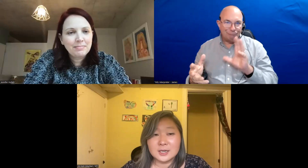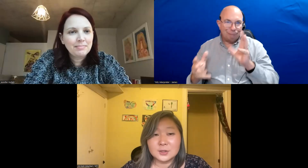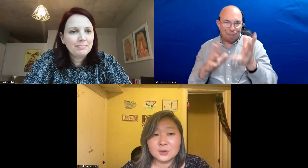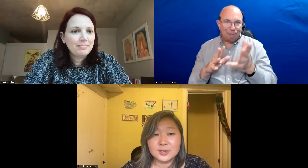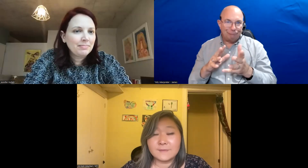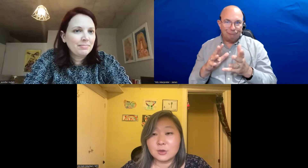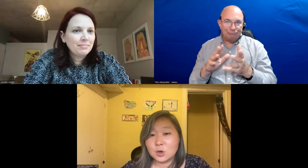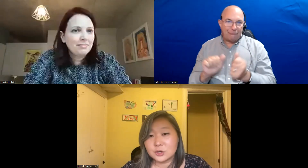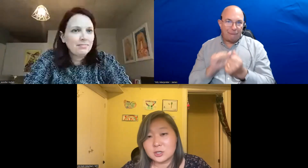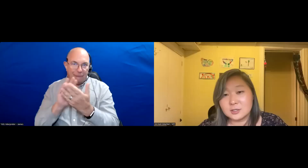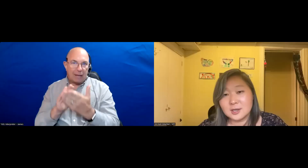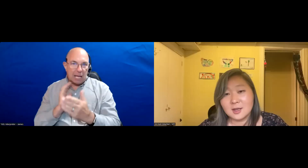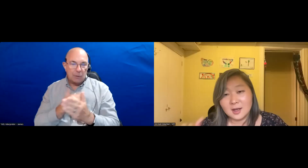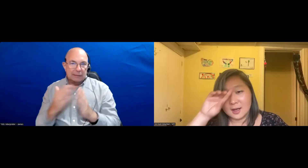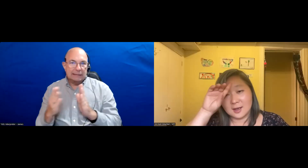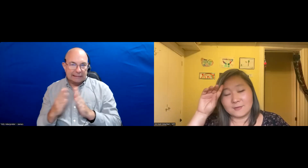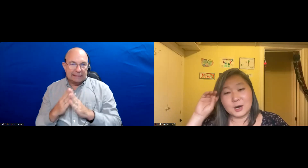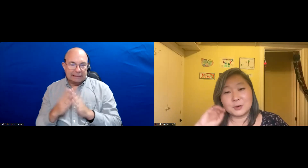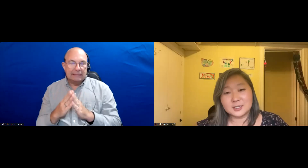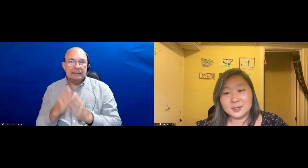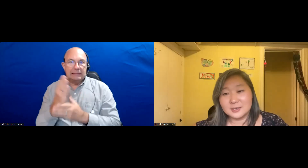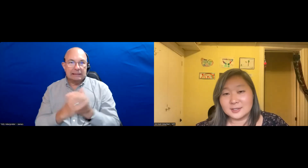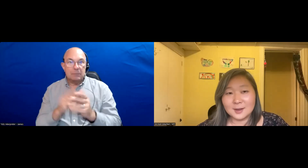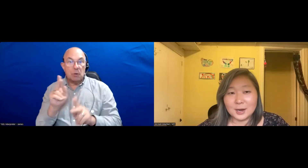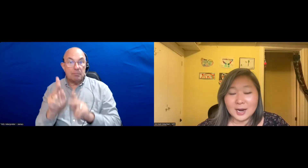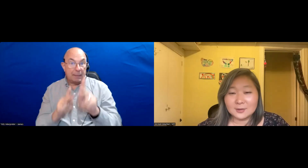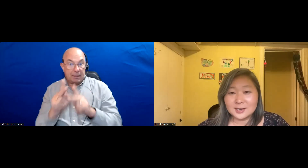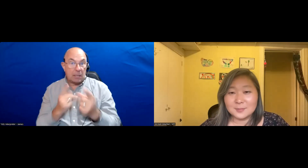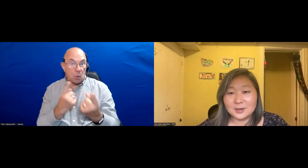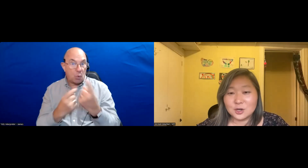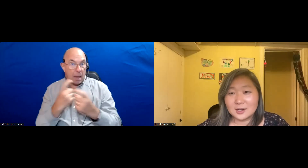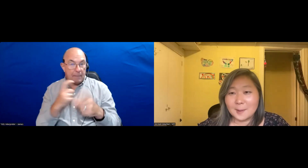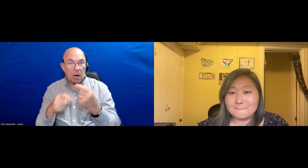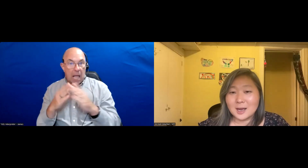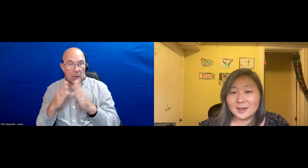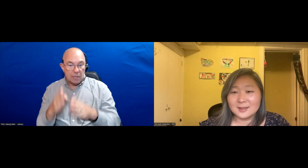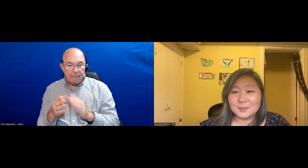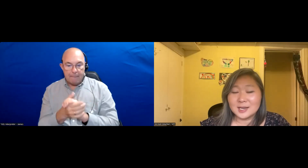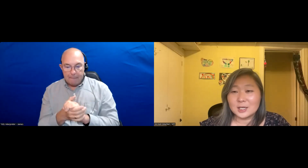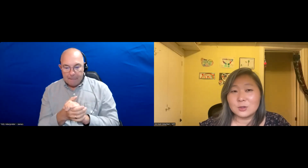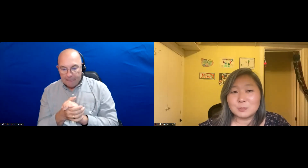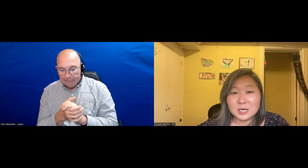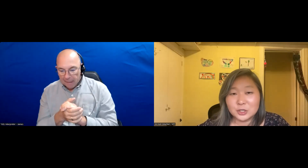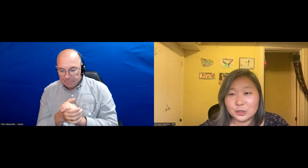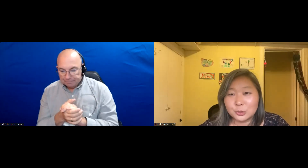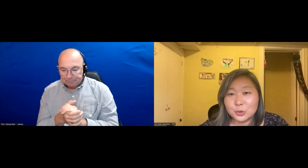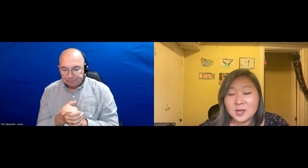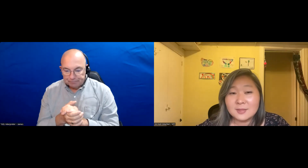There is a few questions from our participants about housing I'm going to try to combine